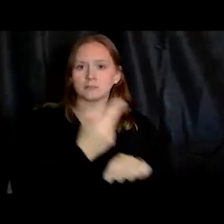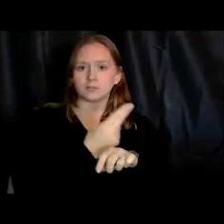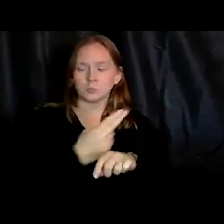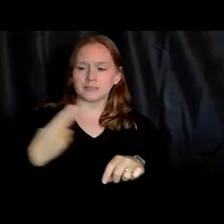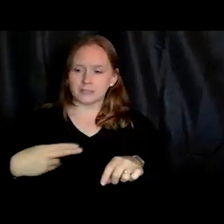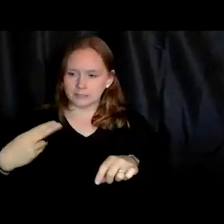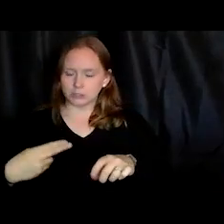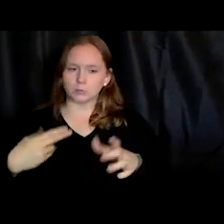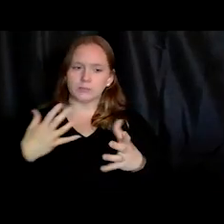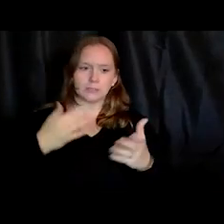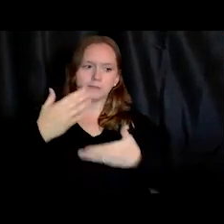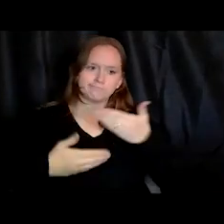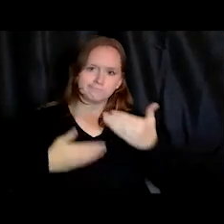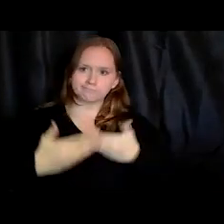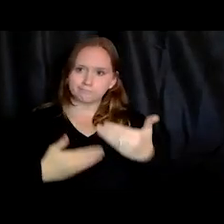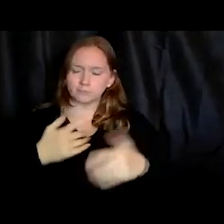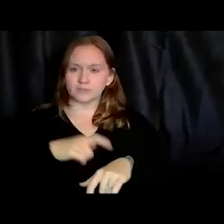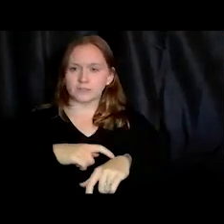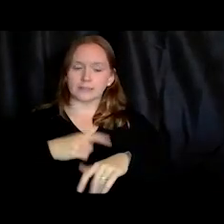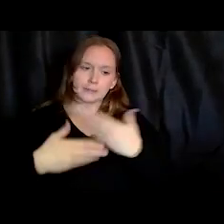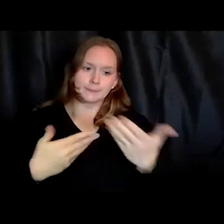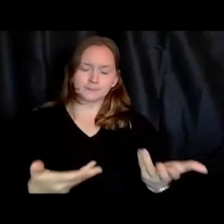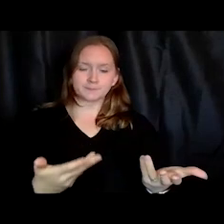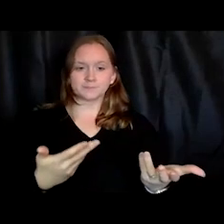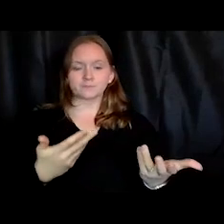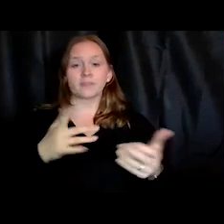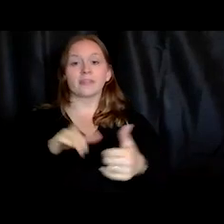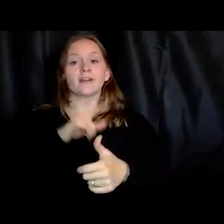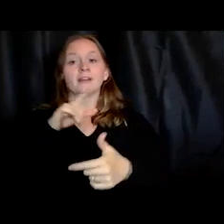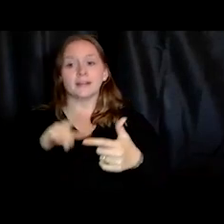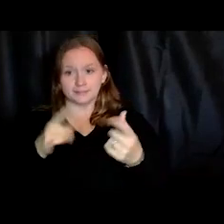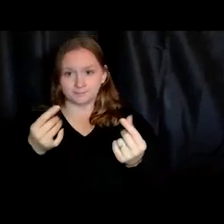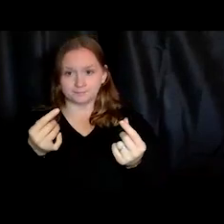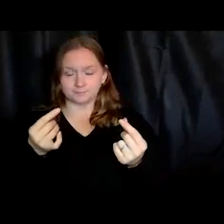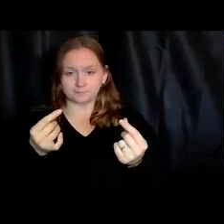of someone's use over time, then you need to dig into the materiality piece